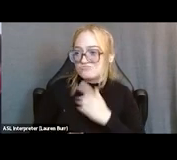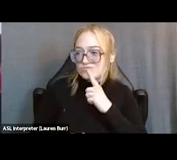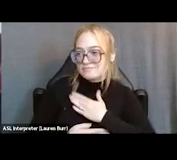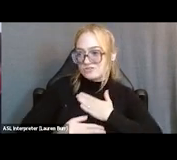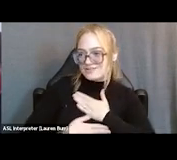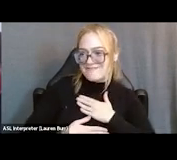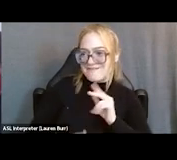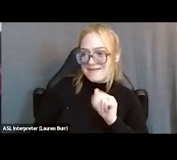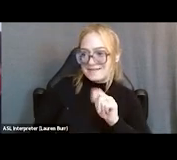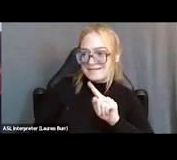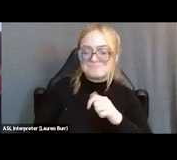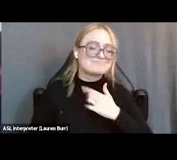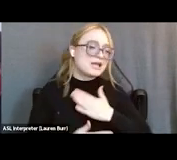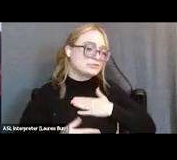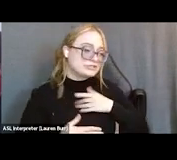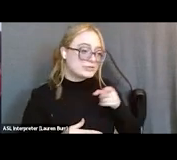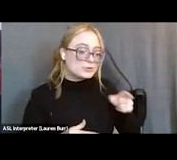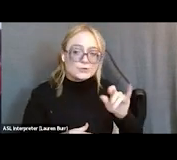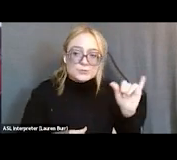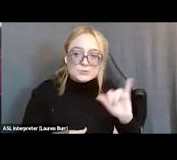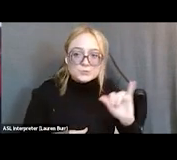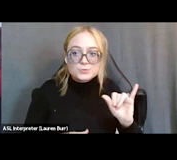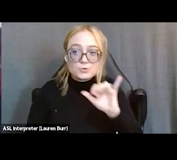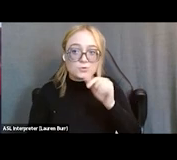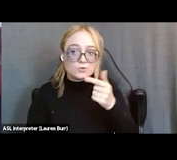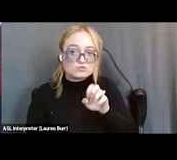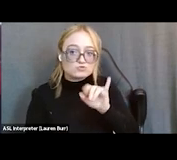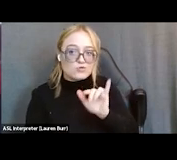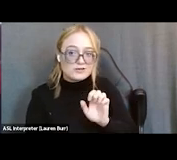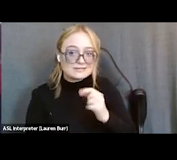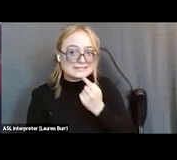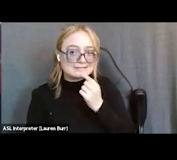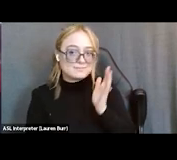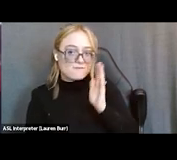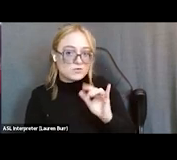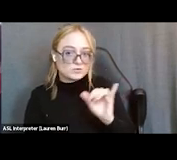and just like Georgi had said earlier, this was a learning process for me as well.